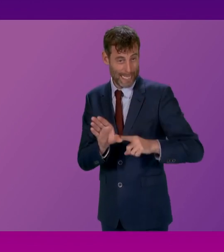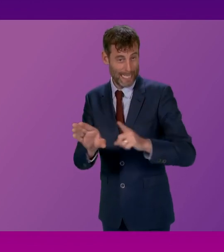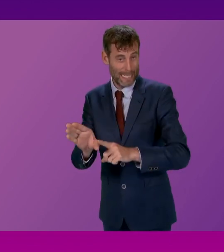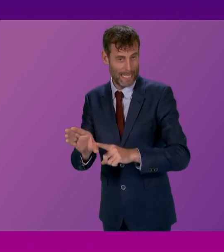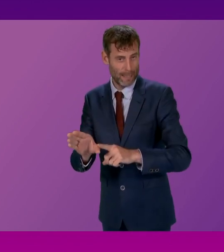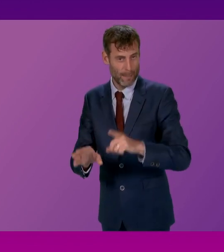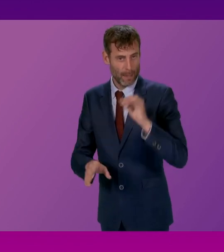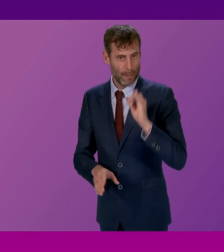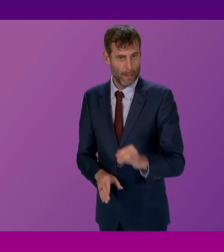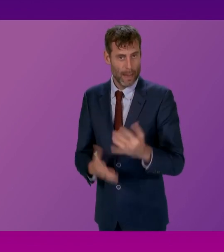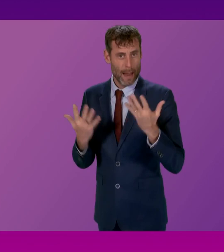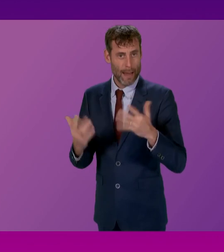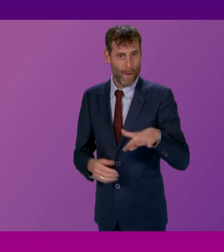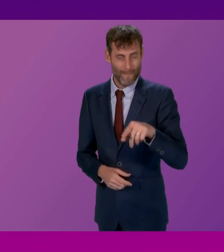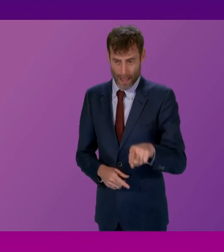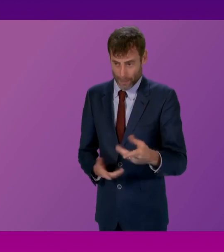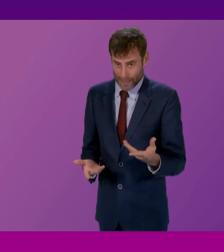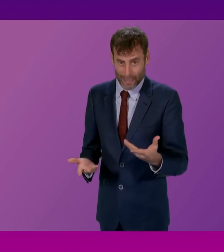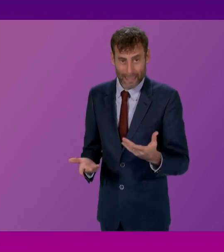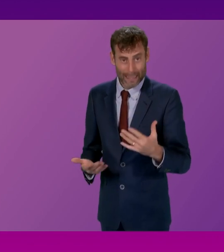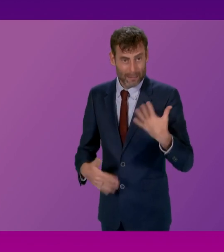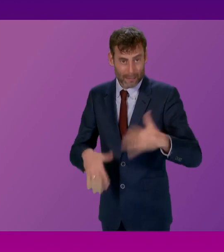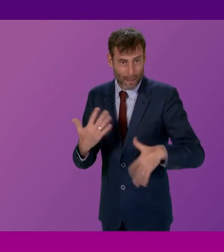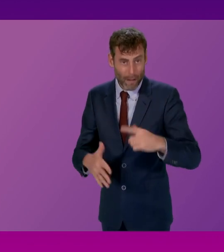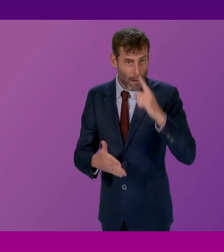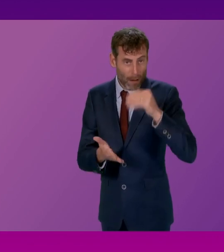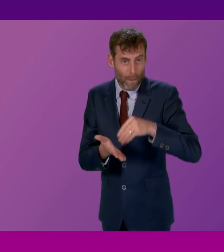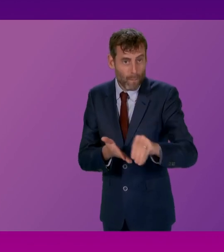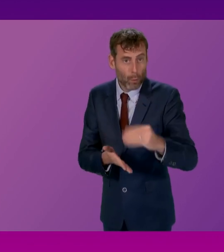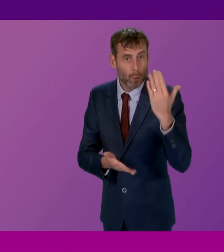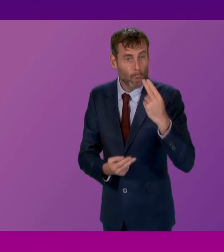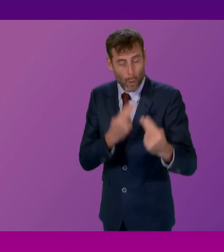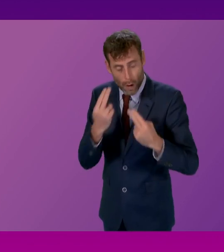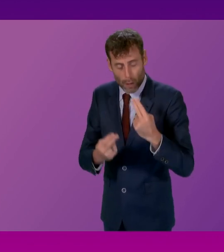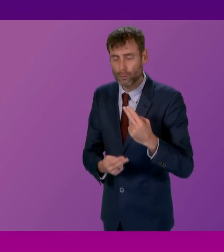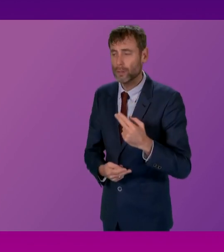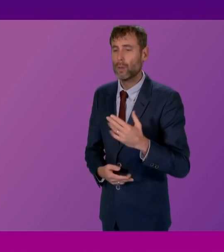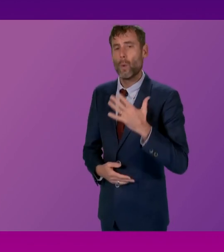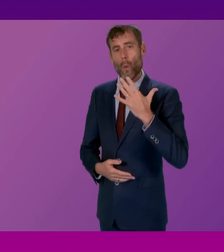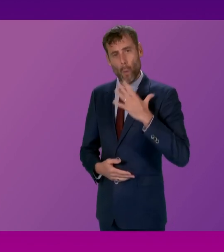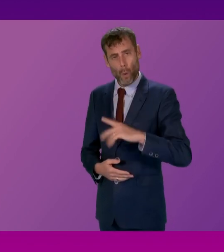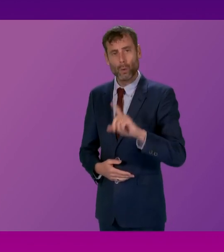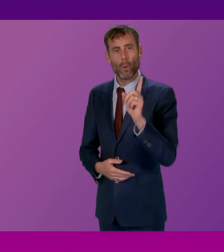feeling the impact of the Government’s inaction. Will the First Minister back calls for the cancellation of school meals debt?